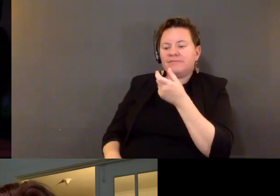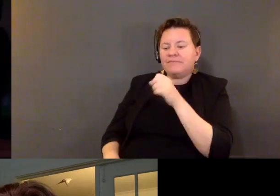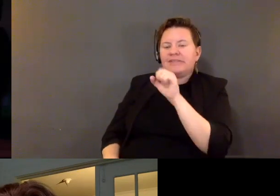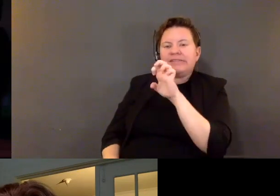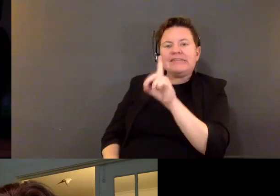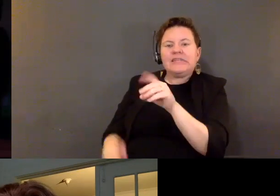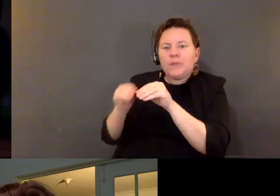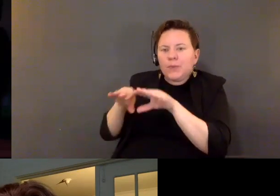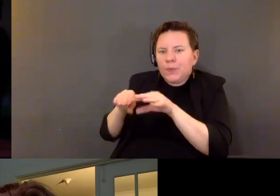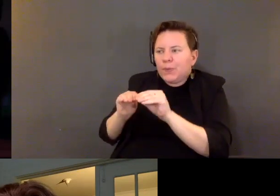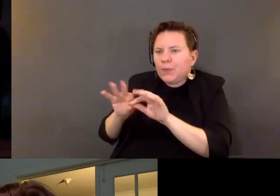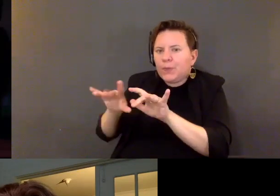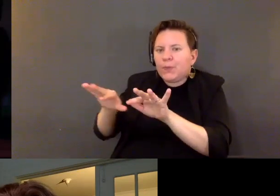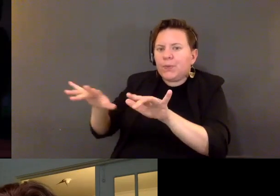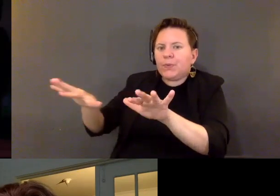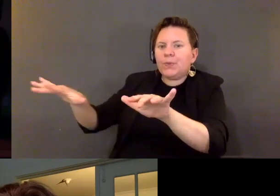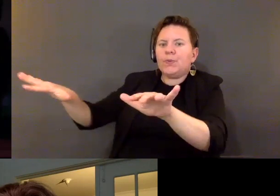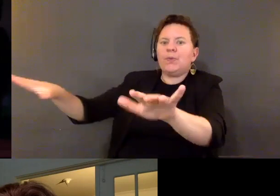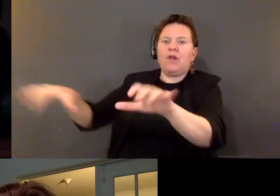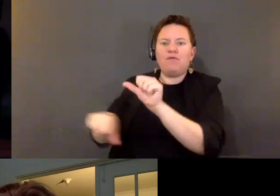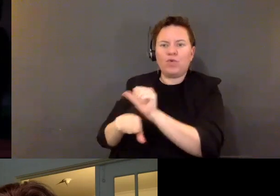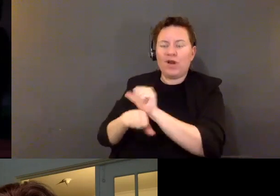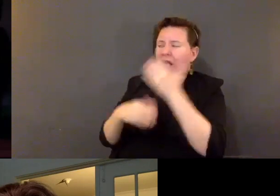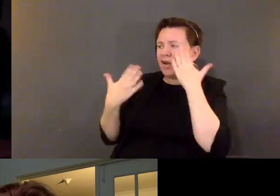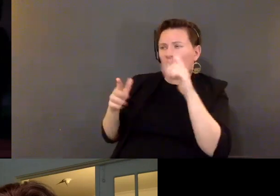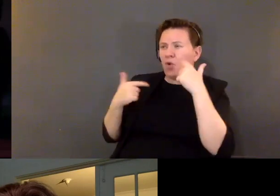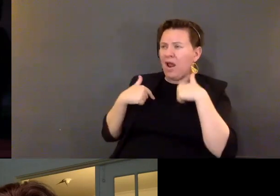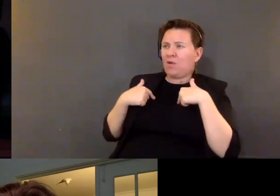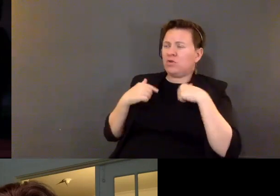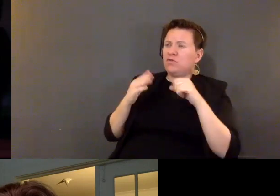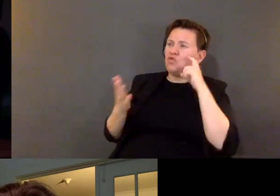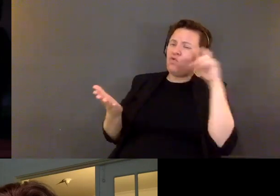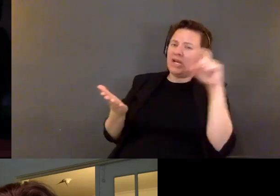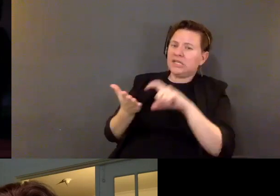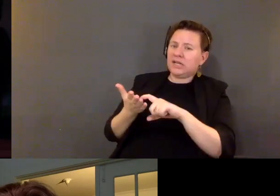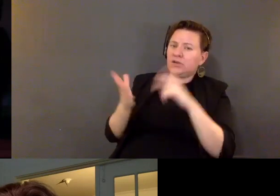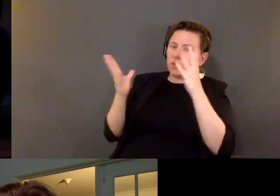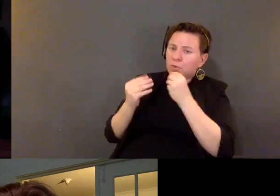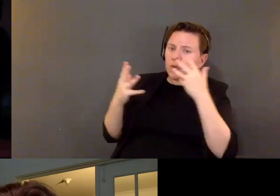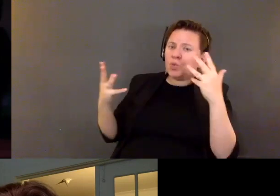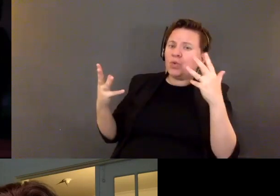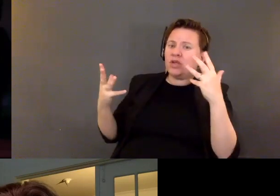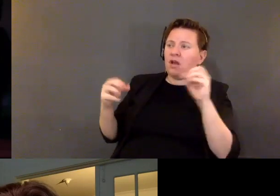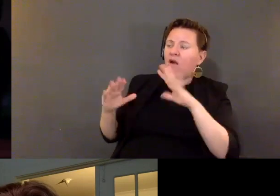on to do because i don't know that i would have recognized the beauty of community and just the